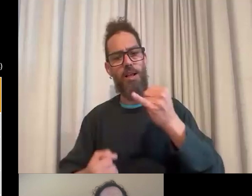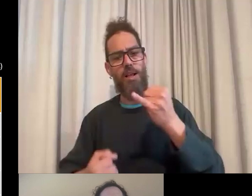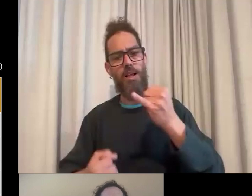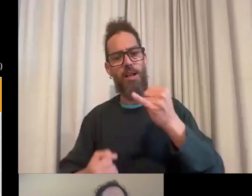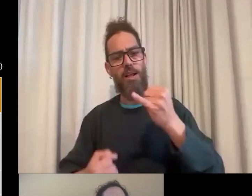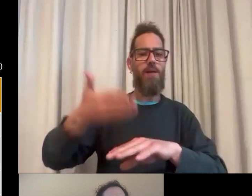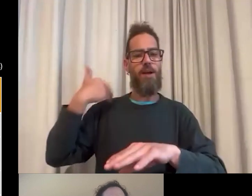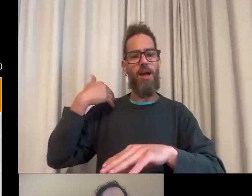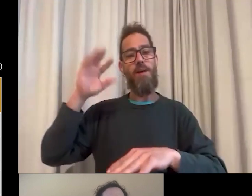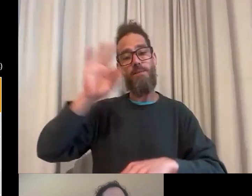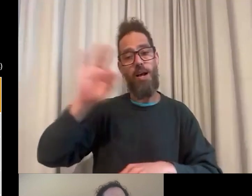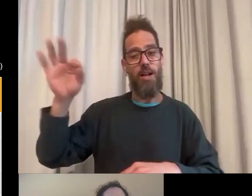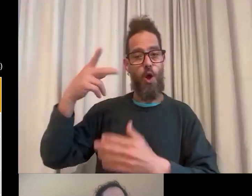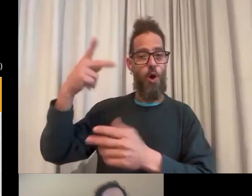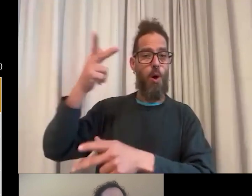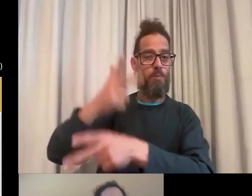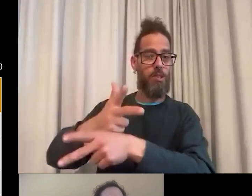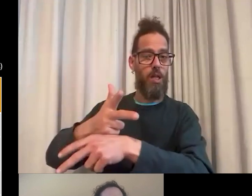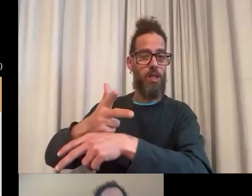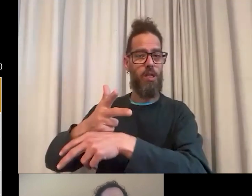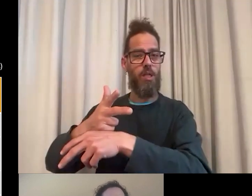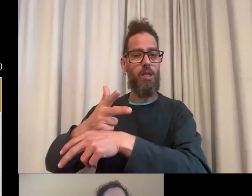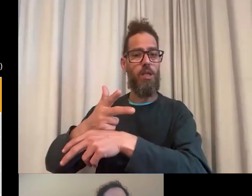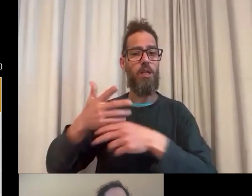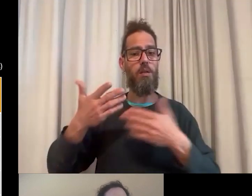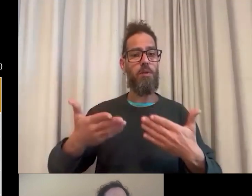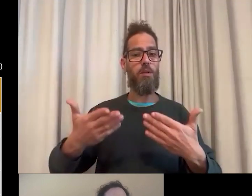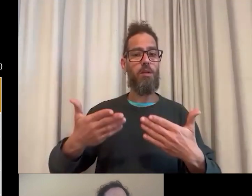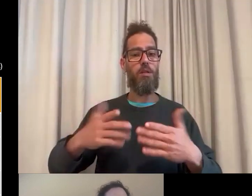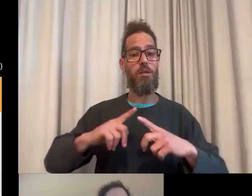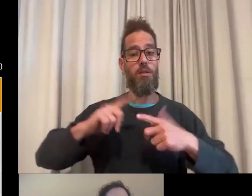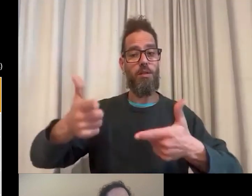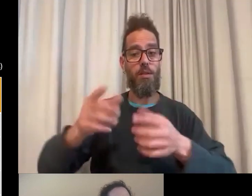and what their deadlines are for each, federal government and businesses.